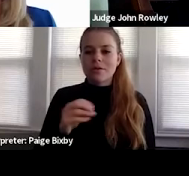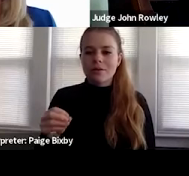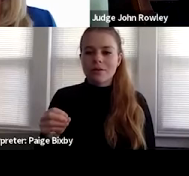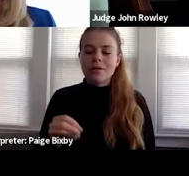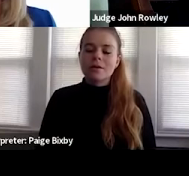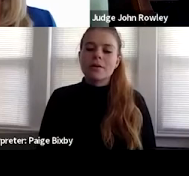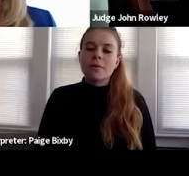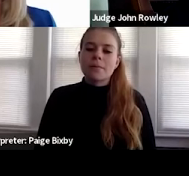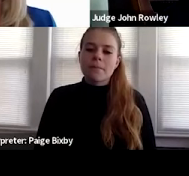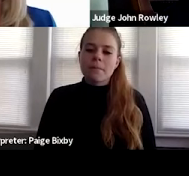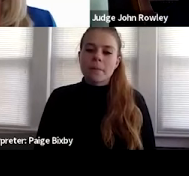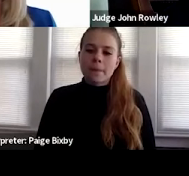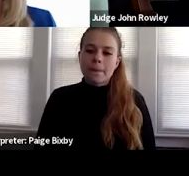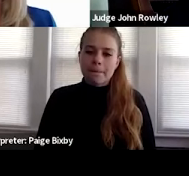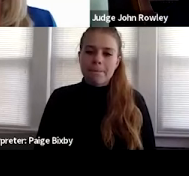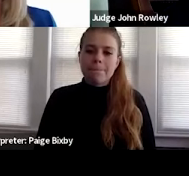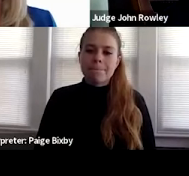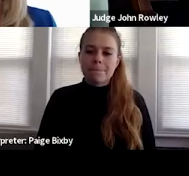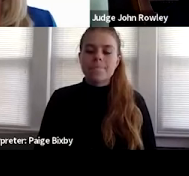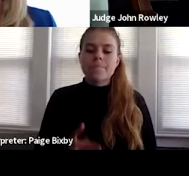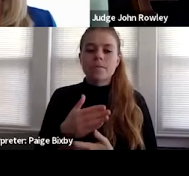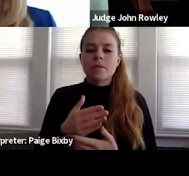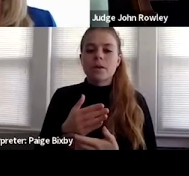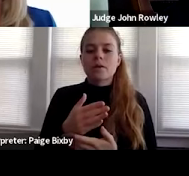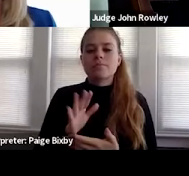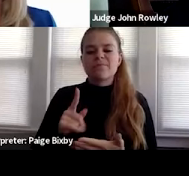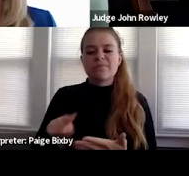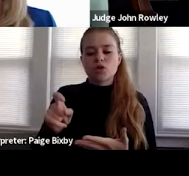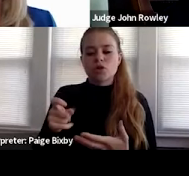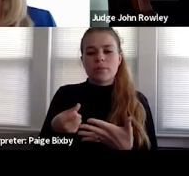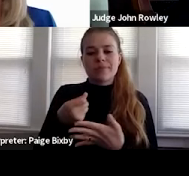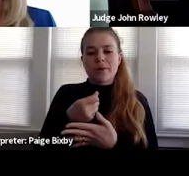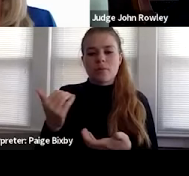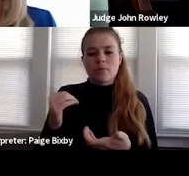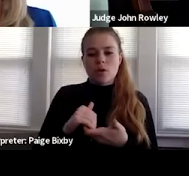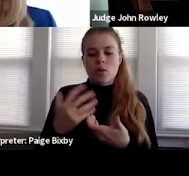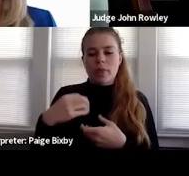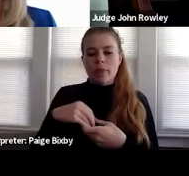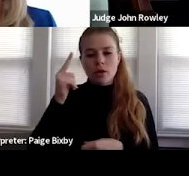and having them as part of a primary partner on your governance structure and your policy meetings